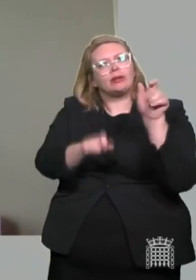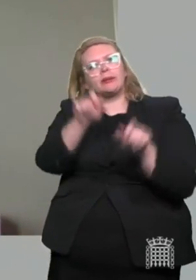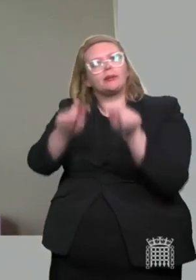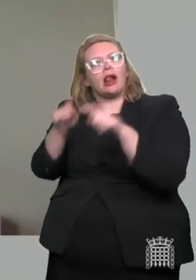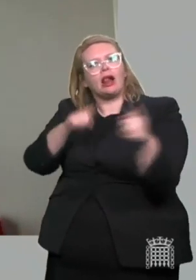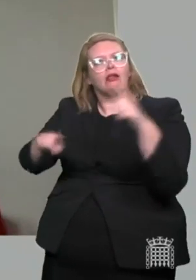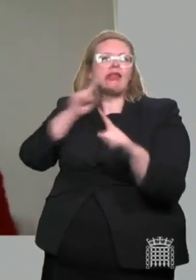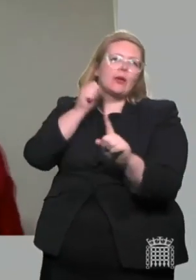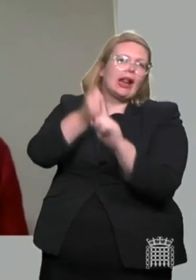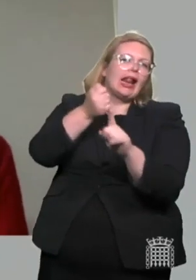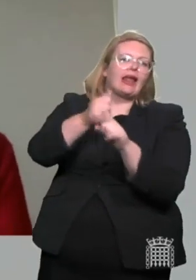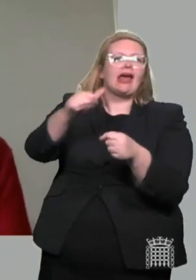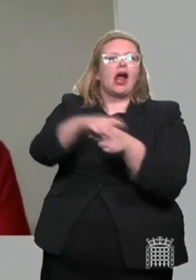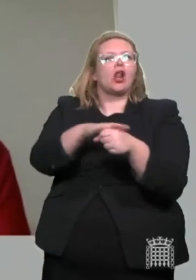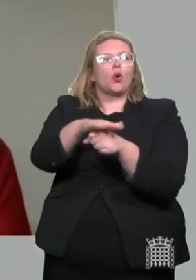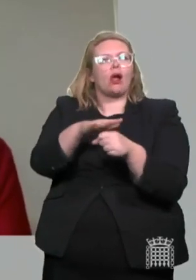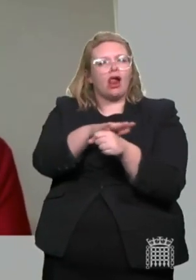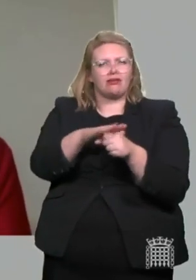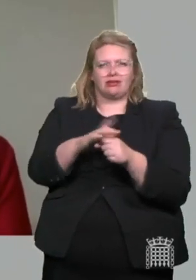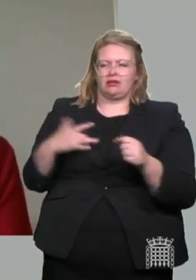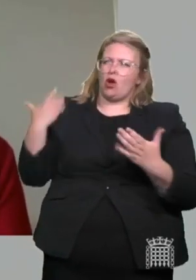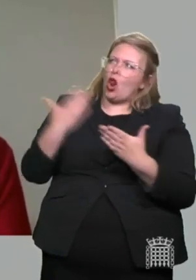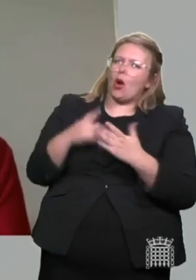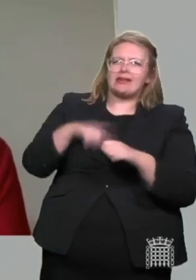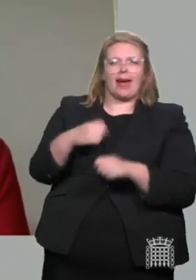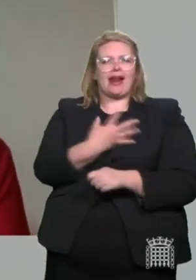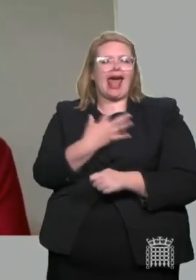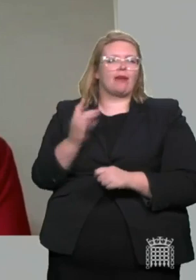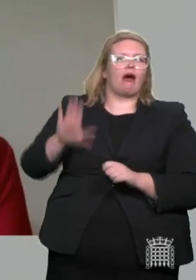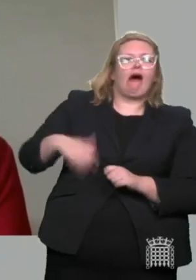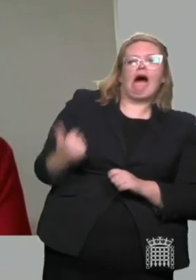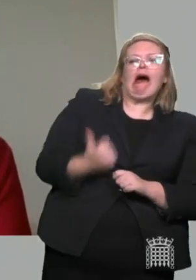housing and jobs. We must seize the chance to build back better after the pandemic,